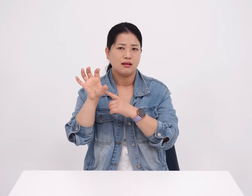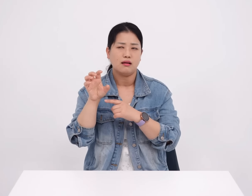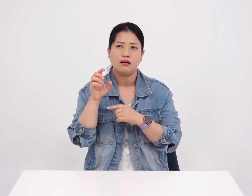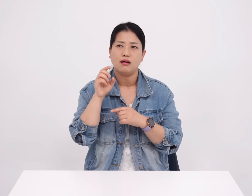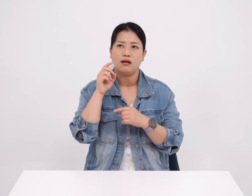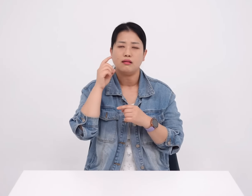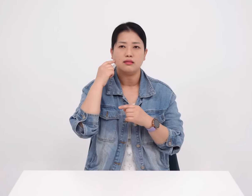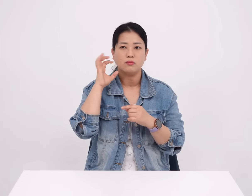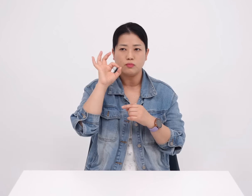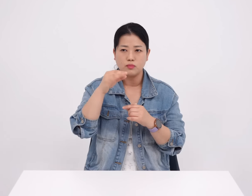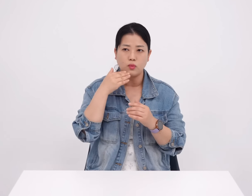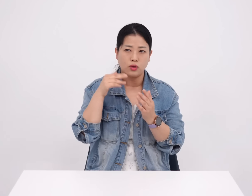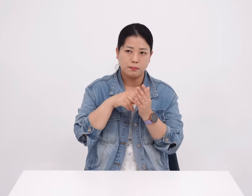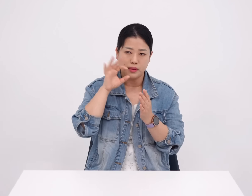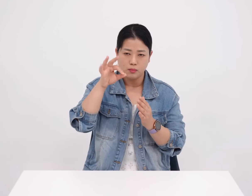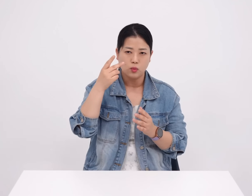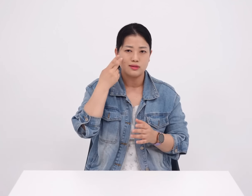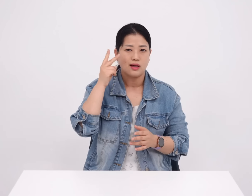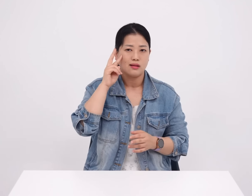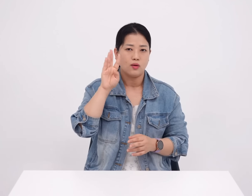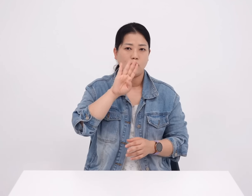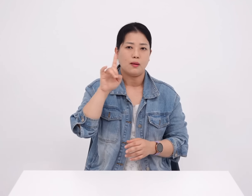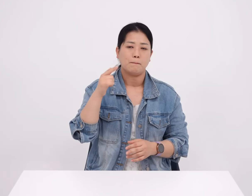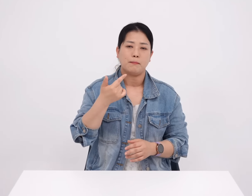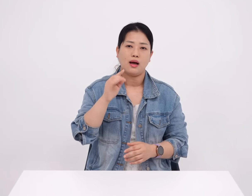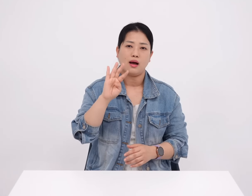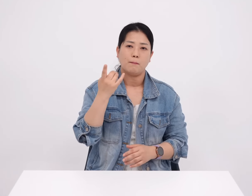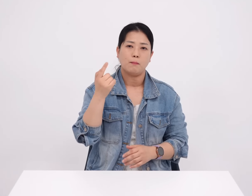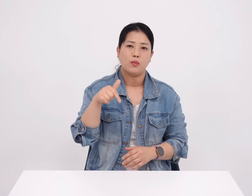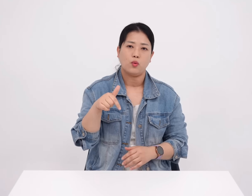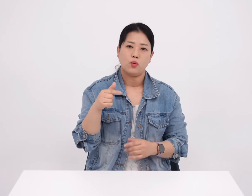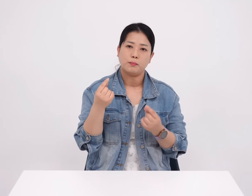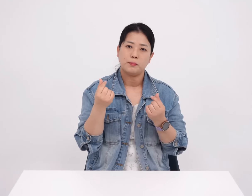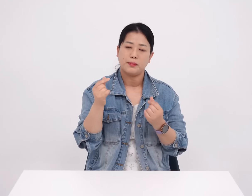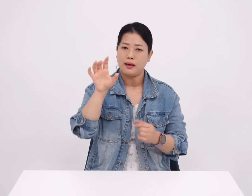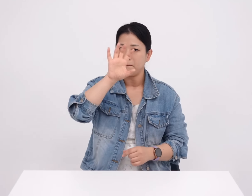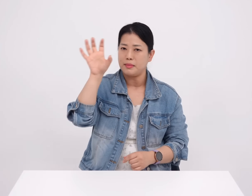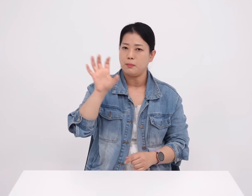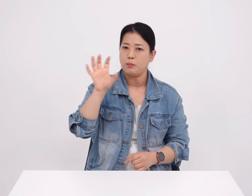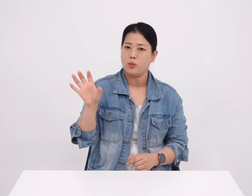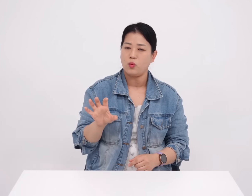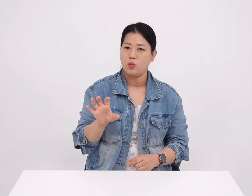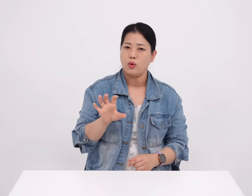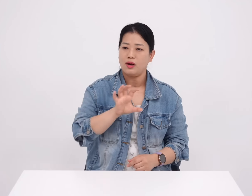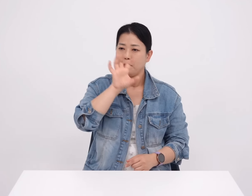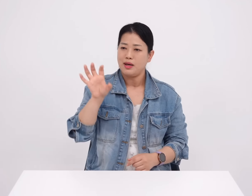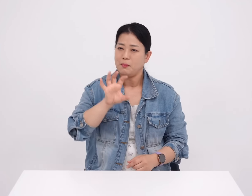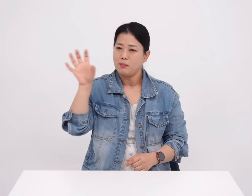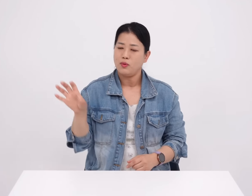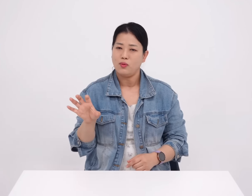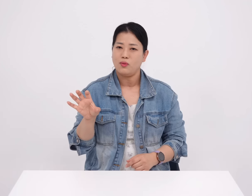a deaf person may mistake it for 'repetition'. If you turn it to the right,